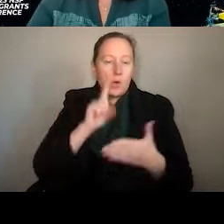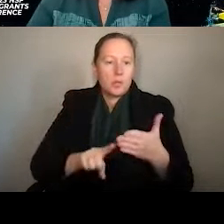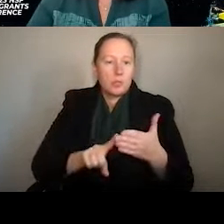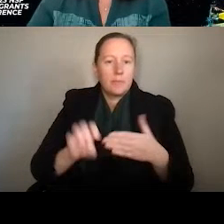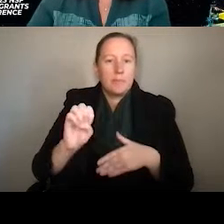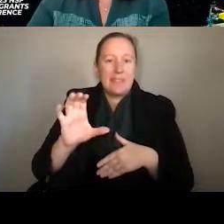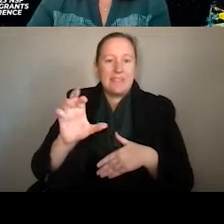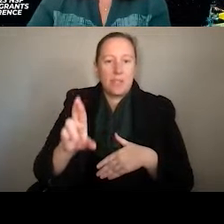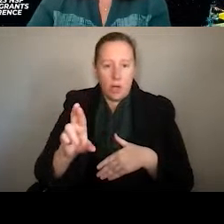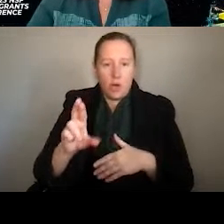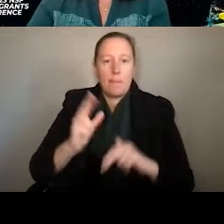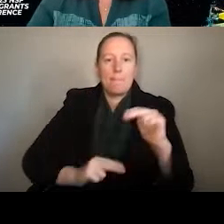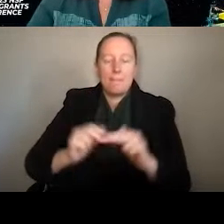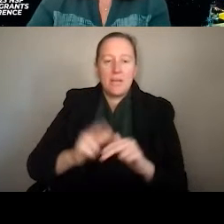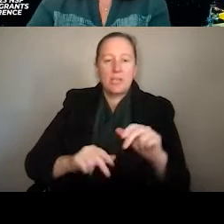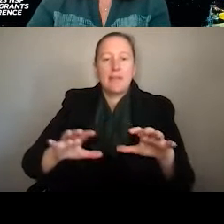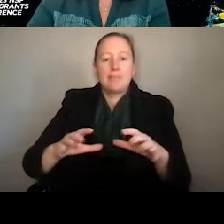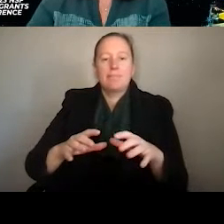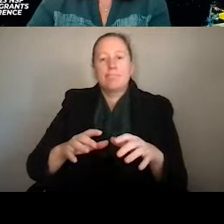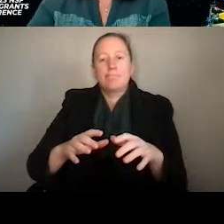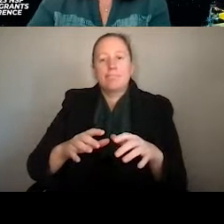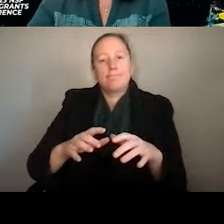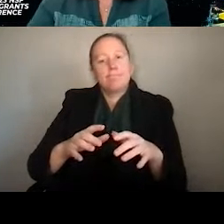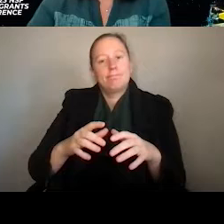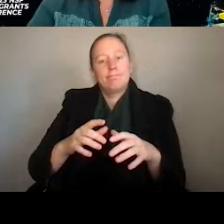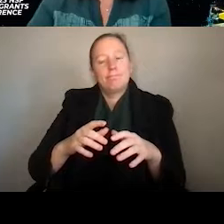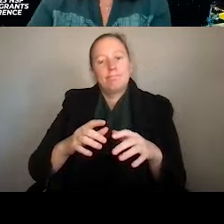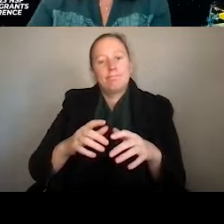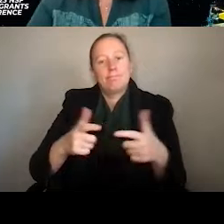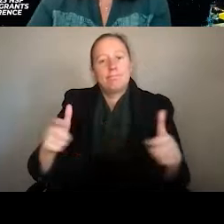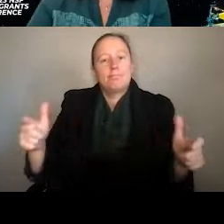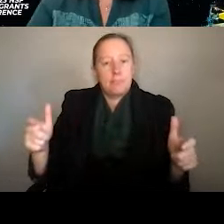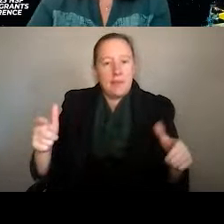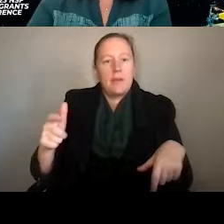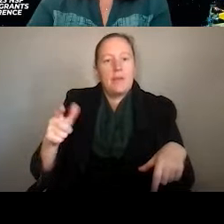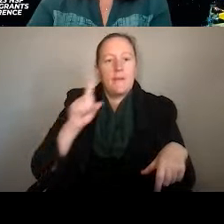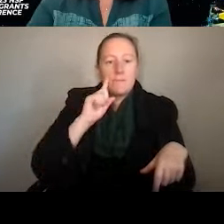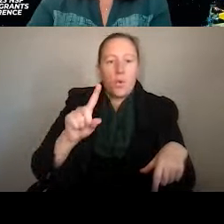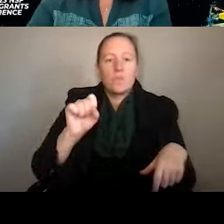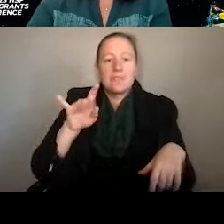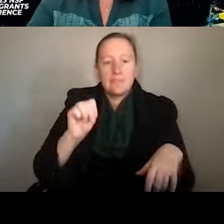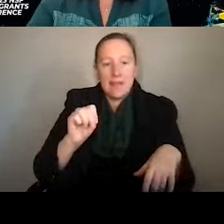Building Capacity in STEM Education Research. This program support activities that